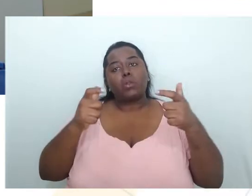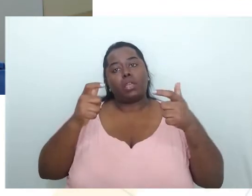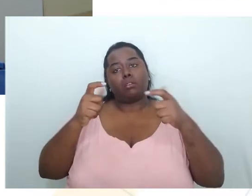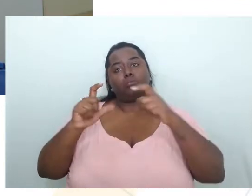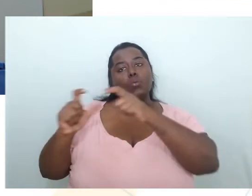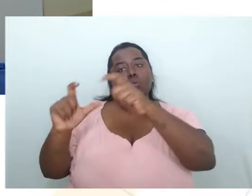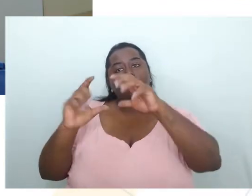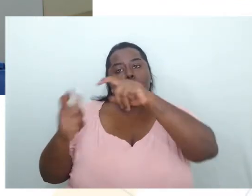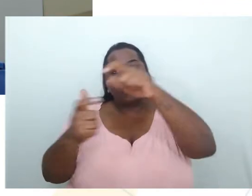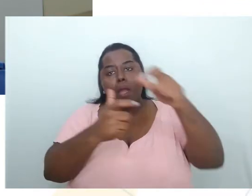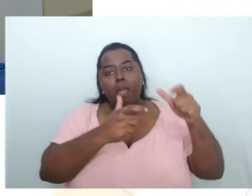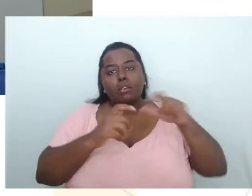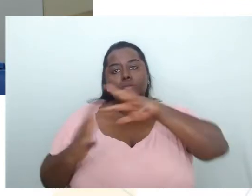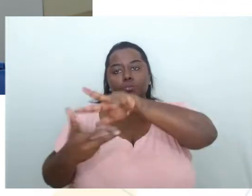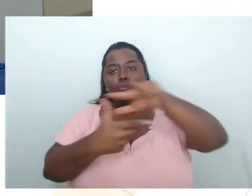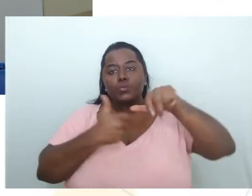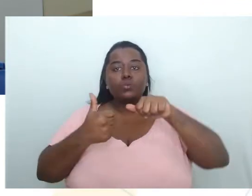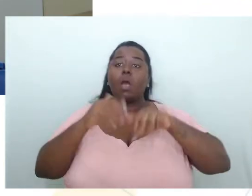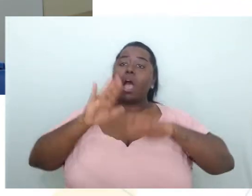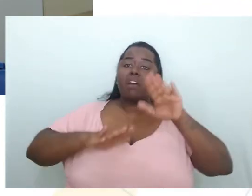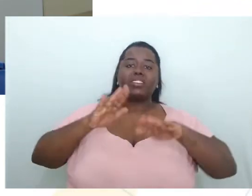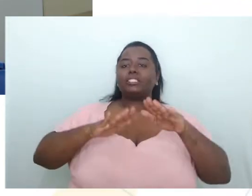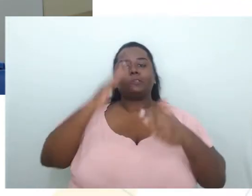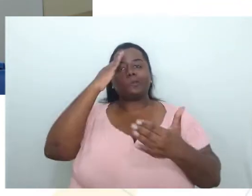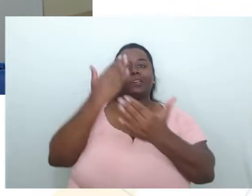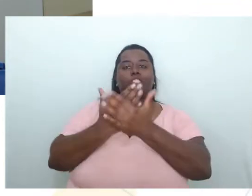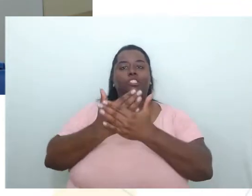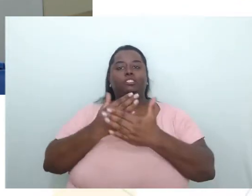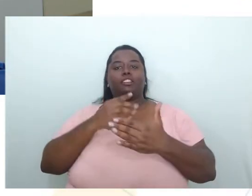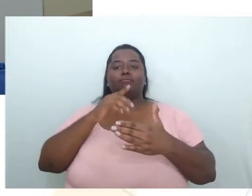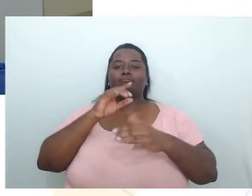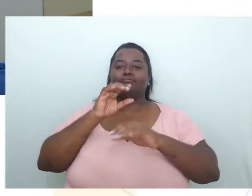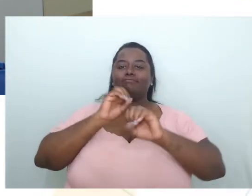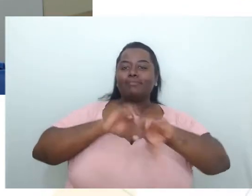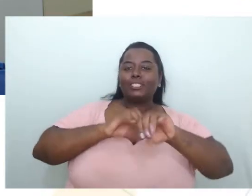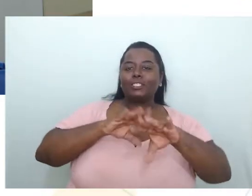world will never have reliable access to the connectivity, so forget about online